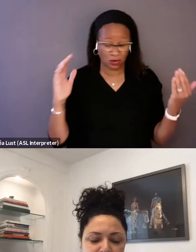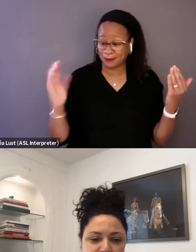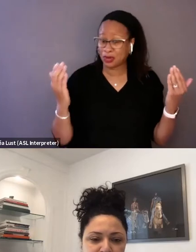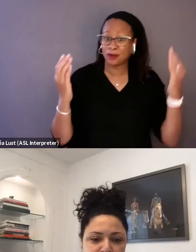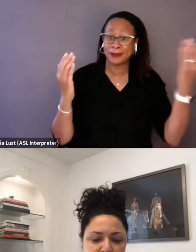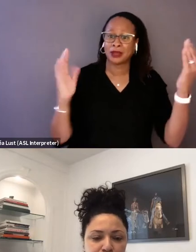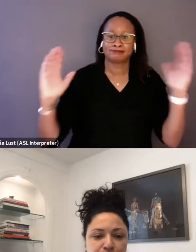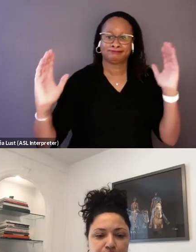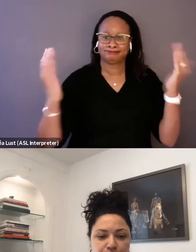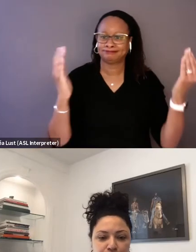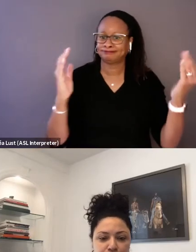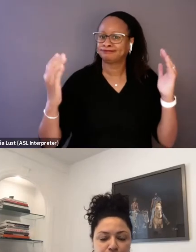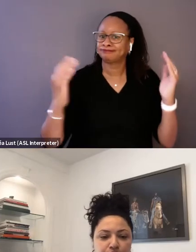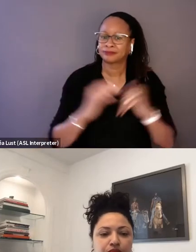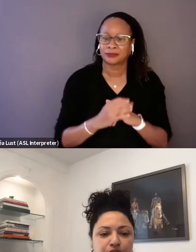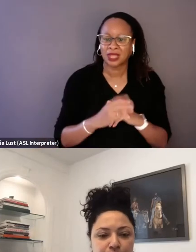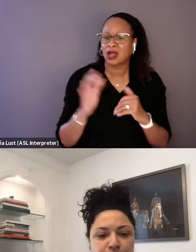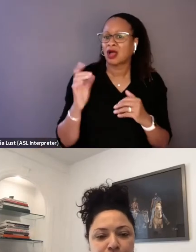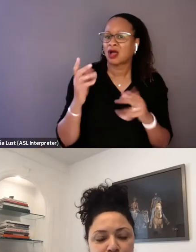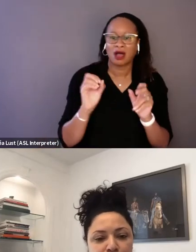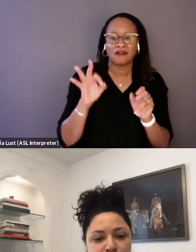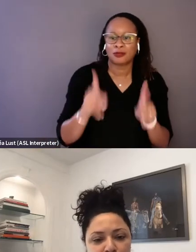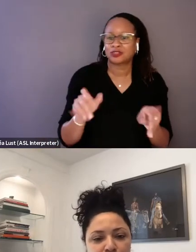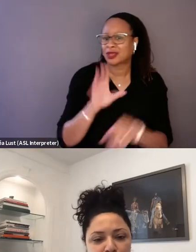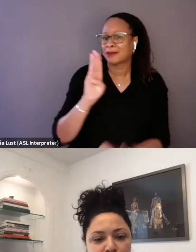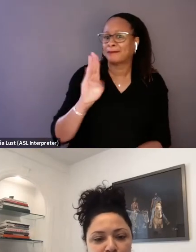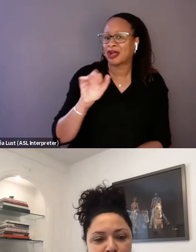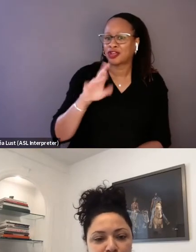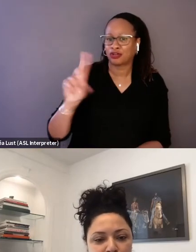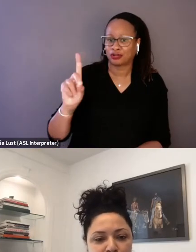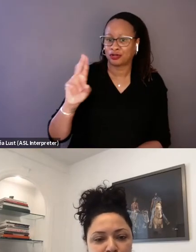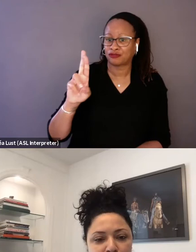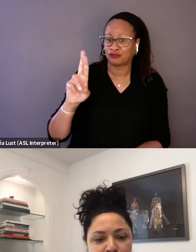of somebody like Bayard Rustin, for example, who had really you know,